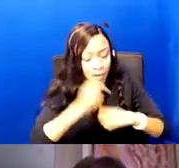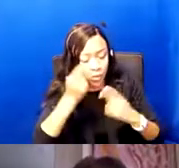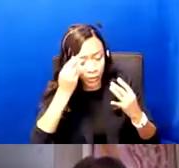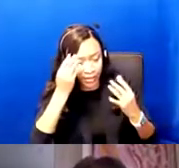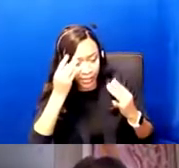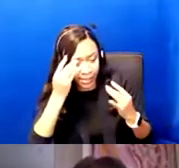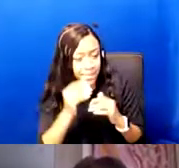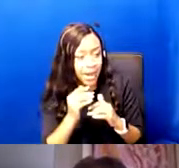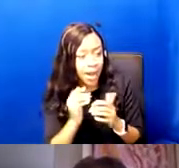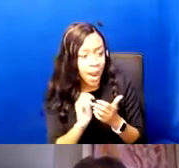as Colleen was referencing.